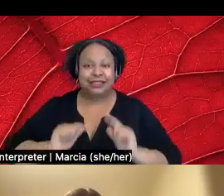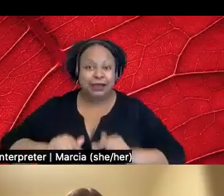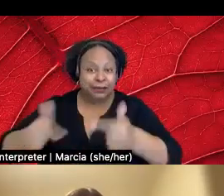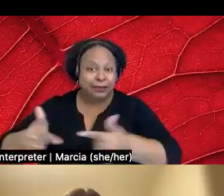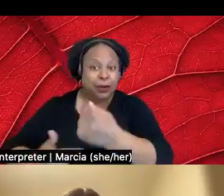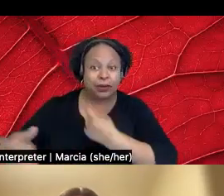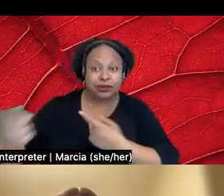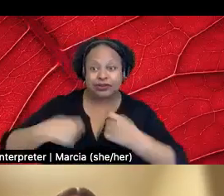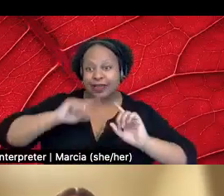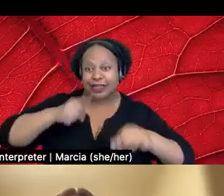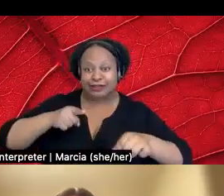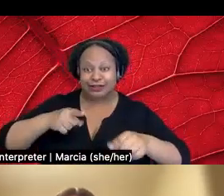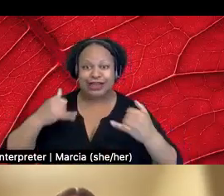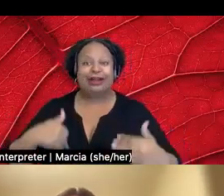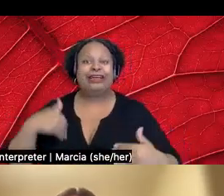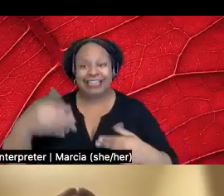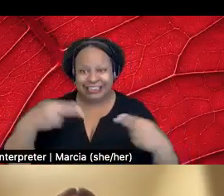So next slide and Anne, please go ahead.